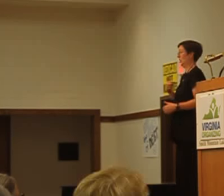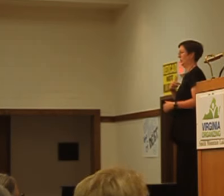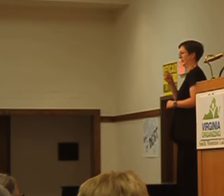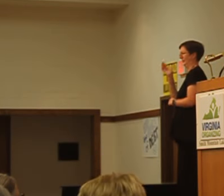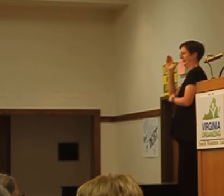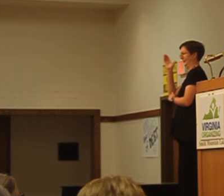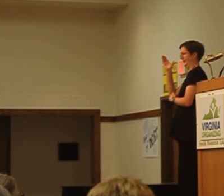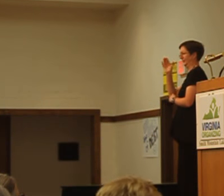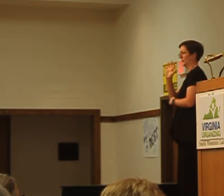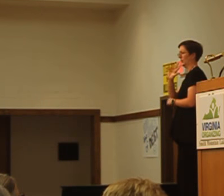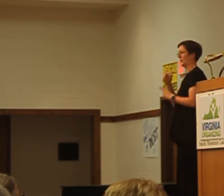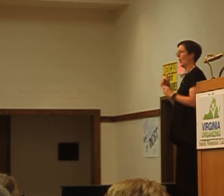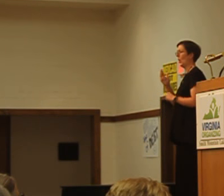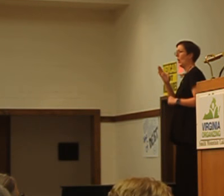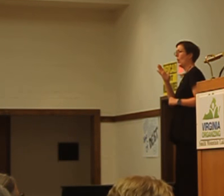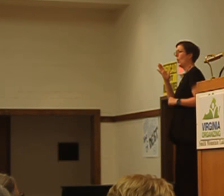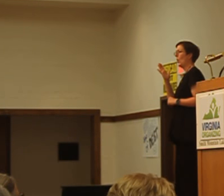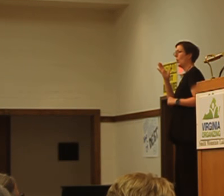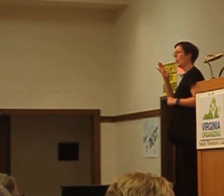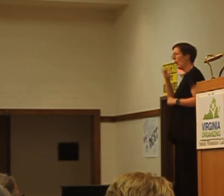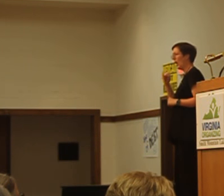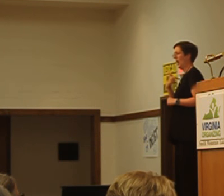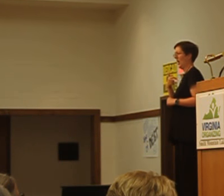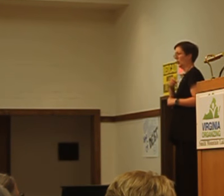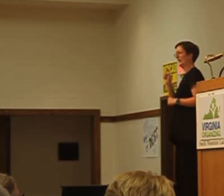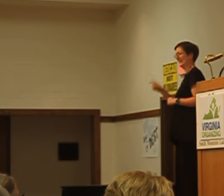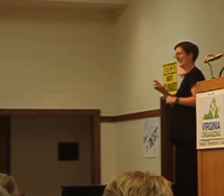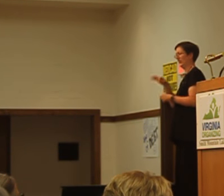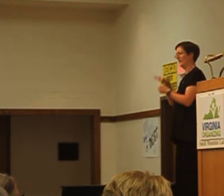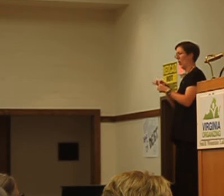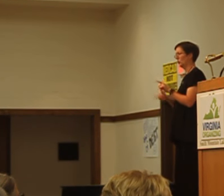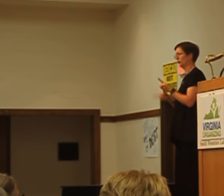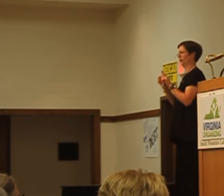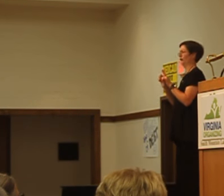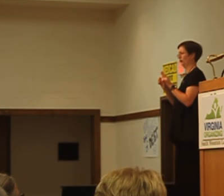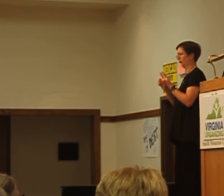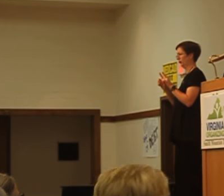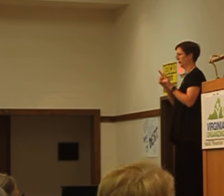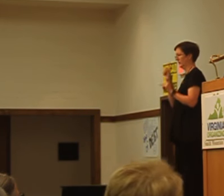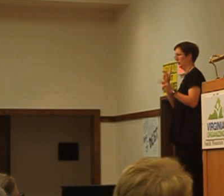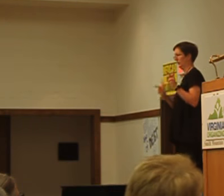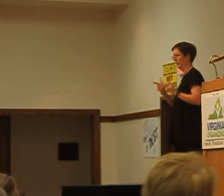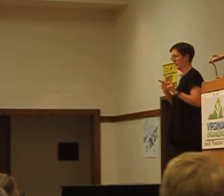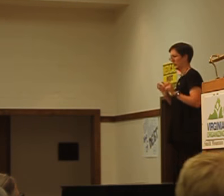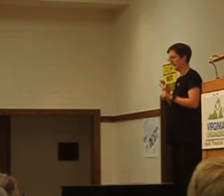Why do we do restoration work to help others get their right back to vote?